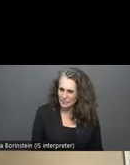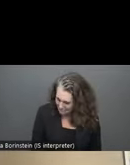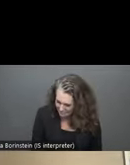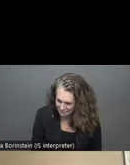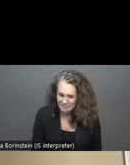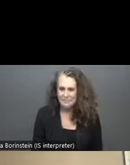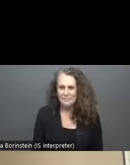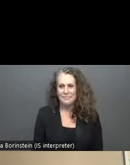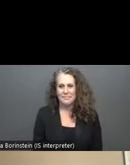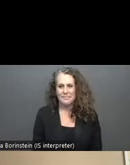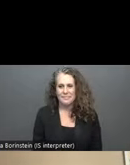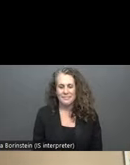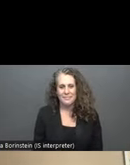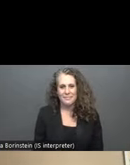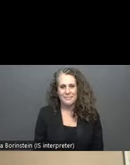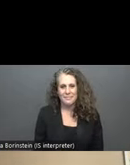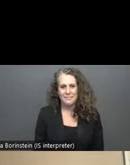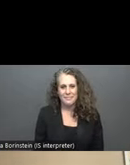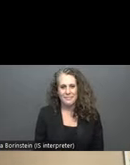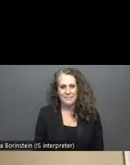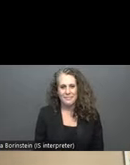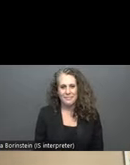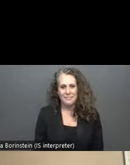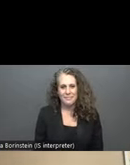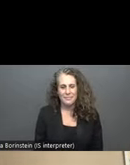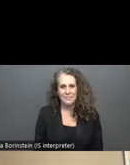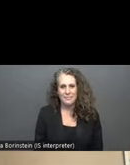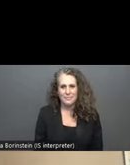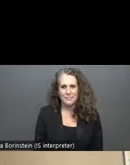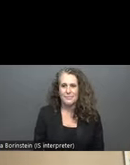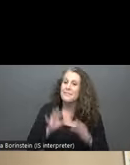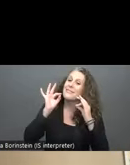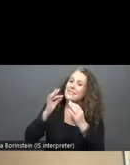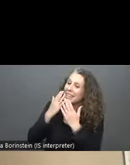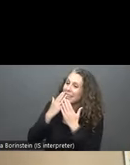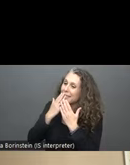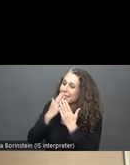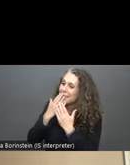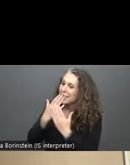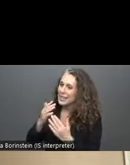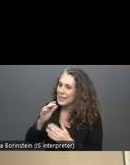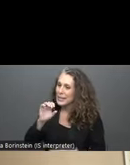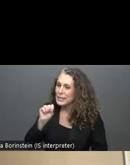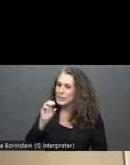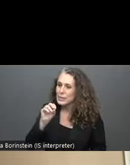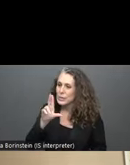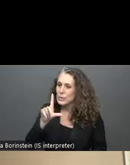14:58:22 me. 14:58:44 Monday, she will play the concrete 14:58:37 should 14:58:42 just make a part of me put in a live